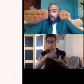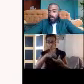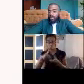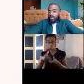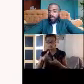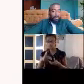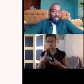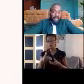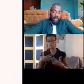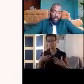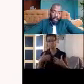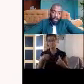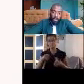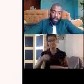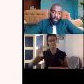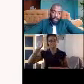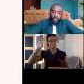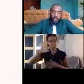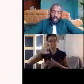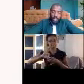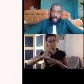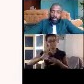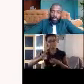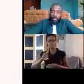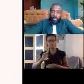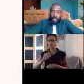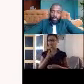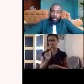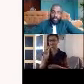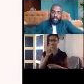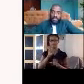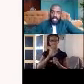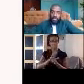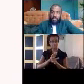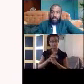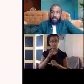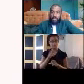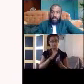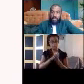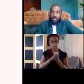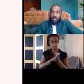about some commitments that they want to be able to do. And we'll probably take maybe